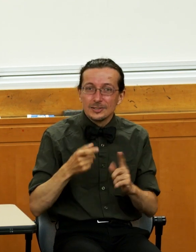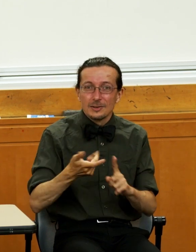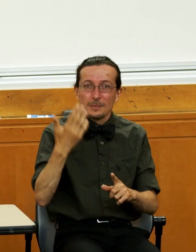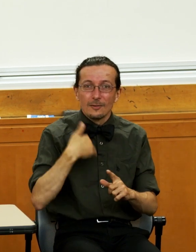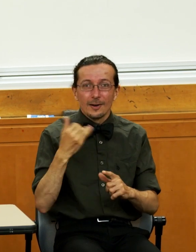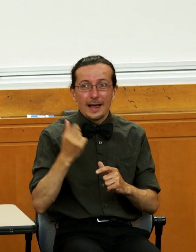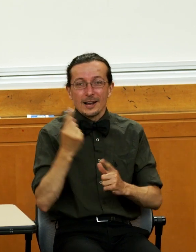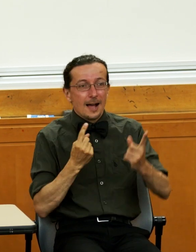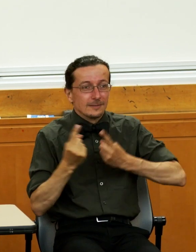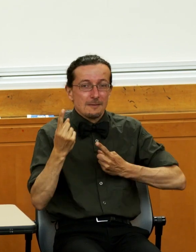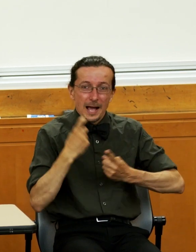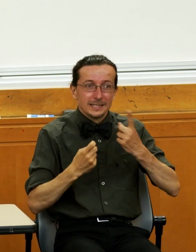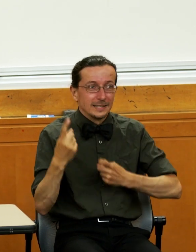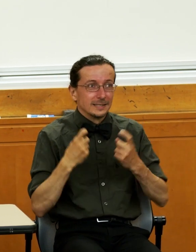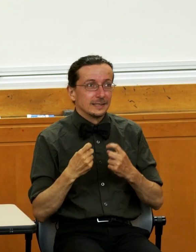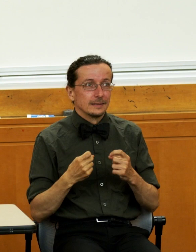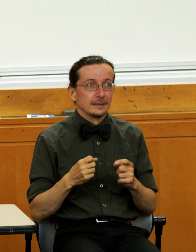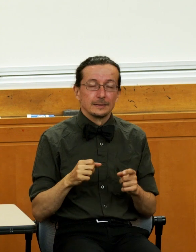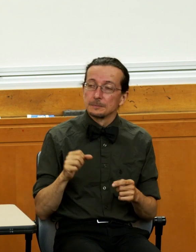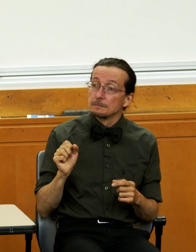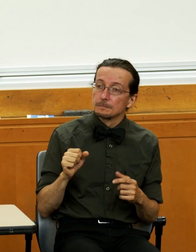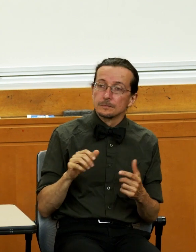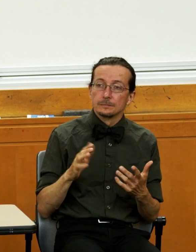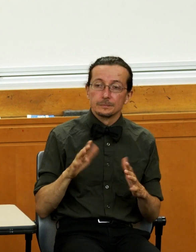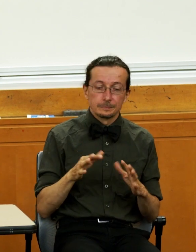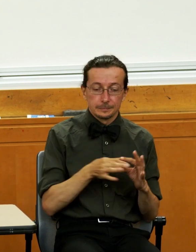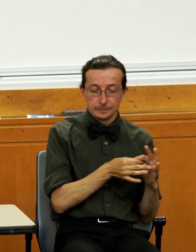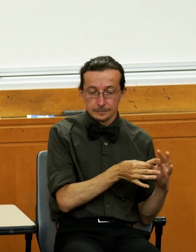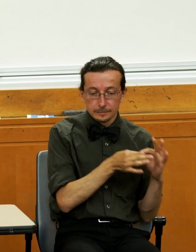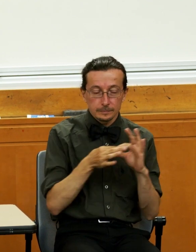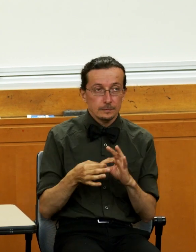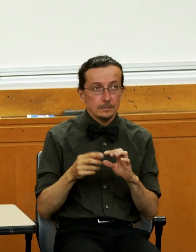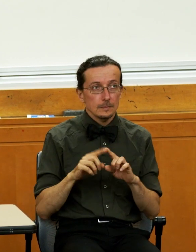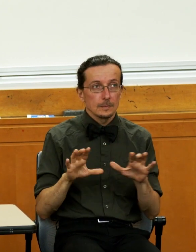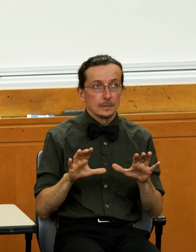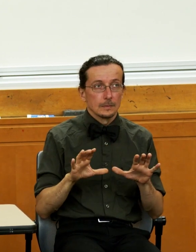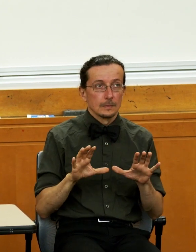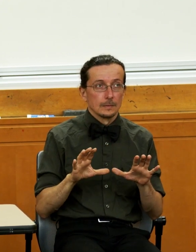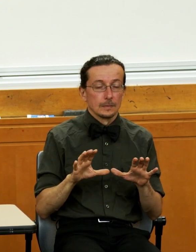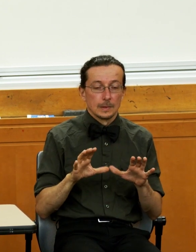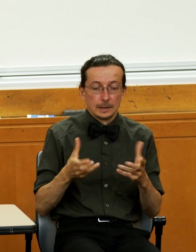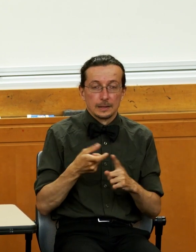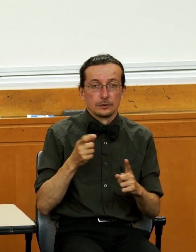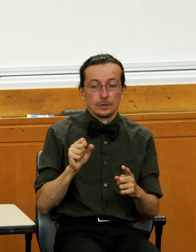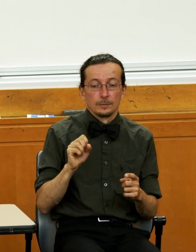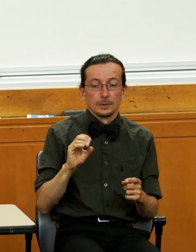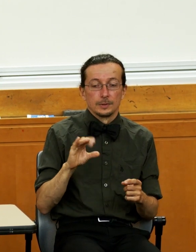Yeah, so kind of related to the class, from sociology with environmental stuff,